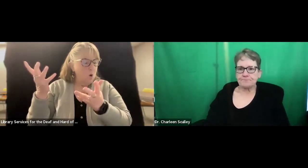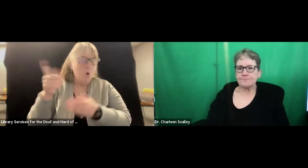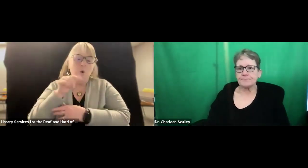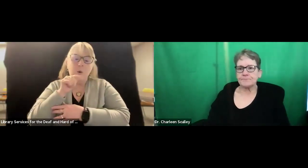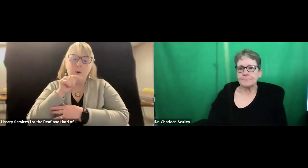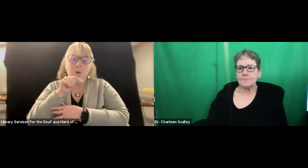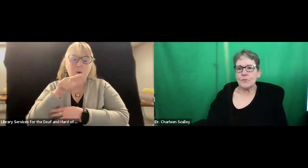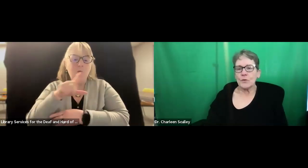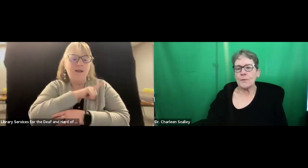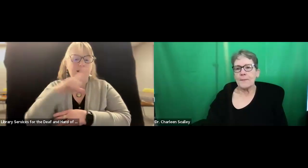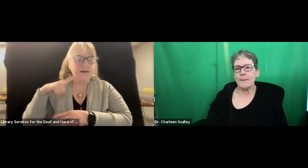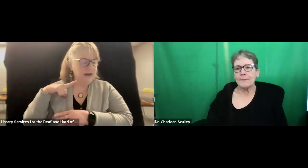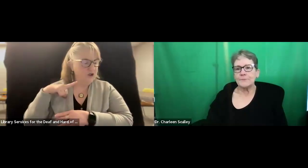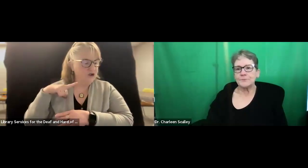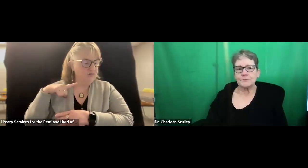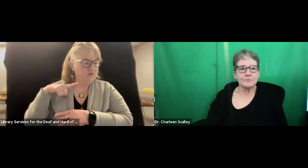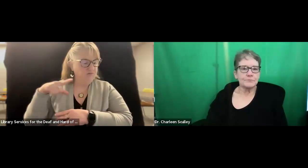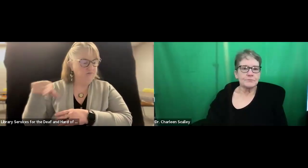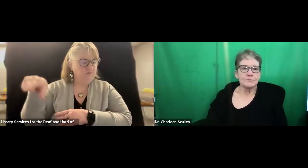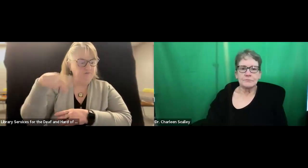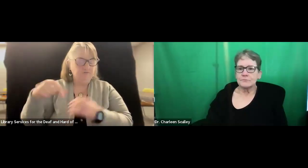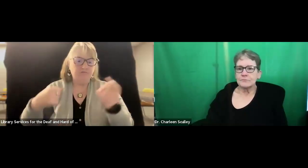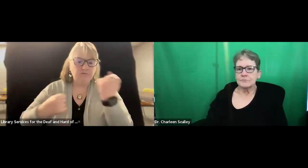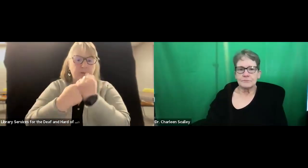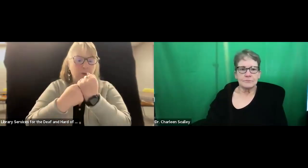And the question for Char (interpreter clears throat) is,